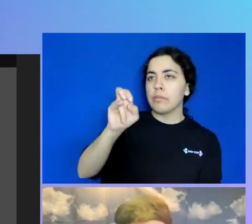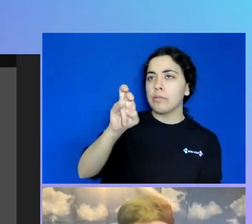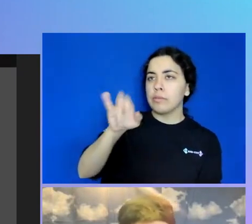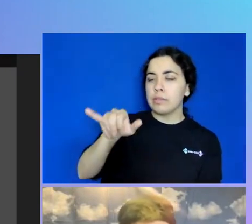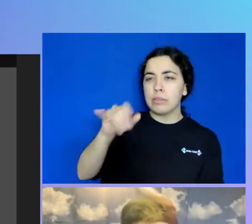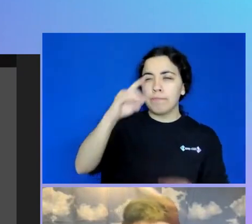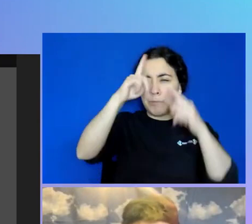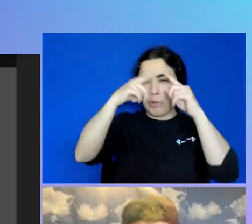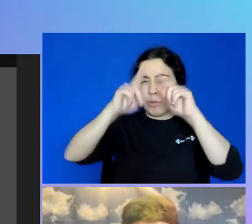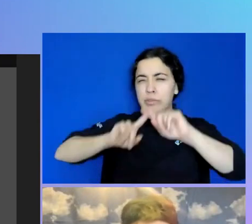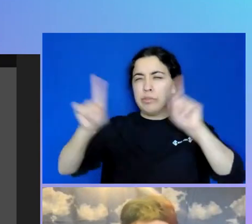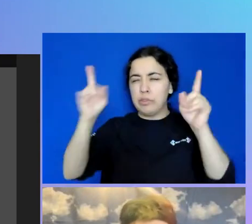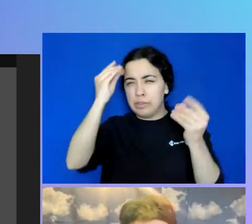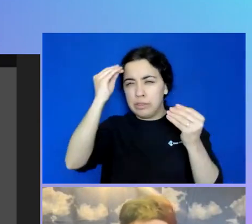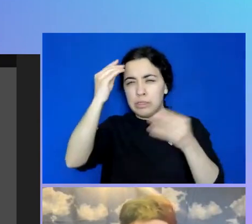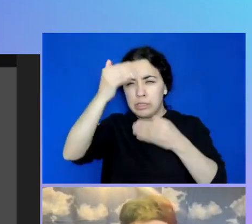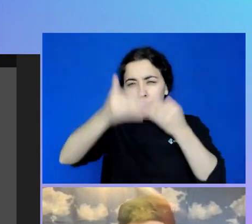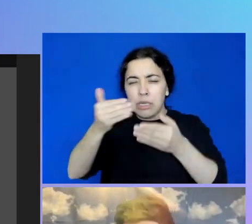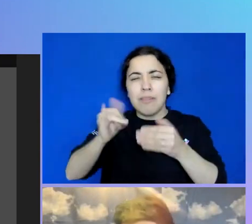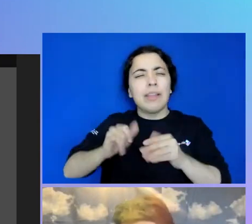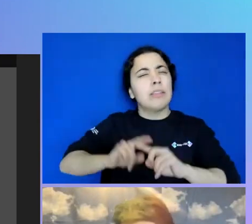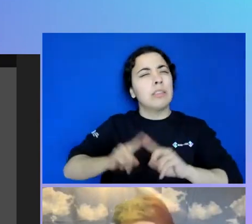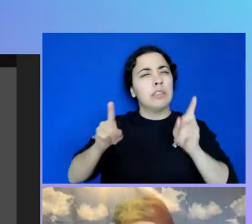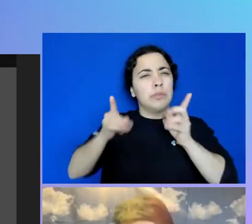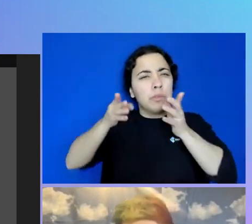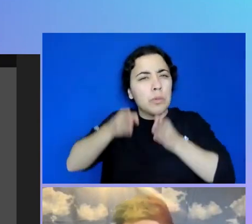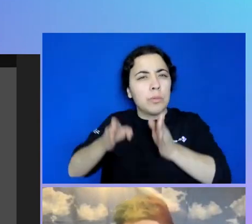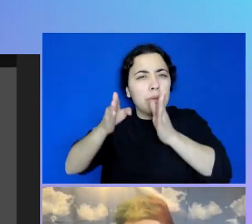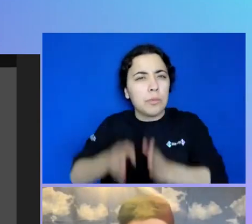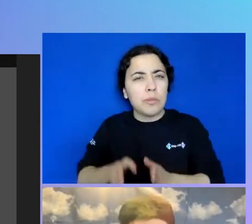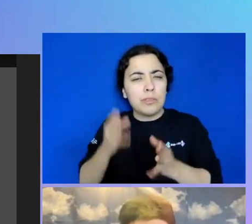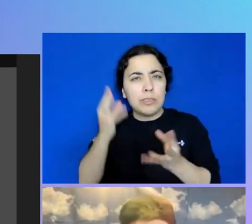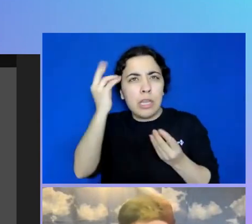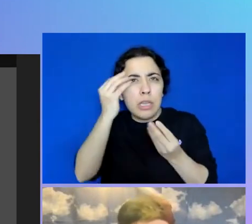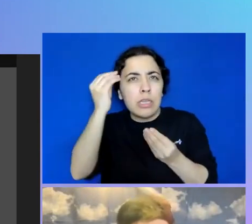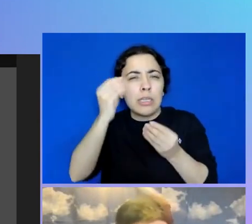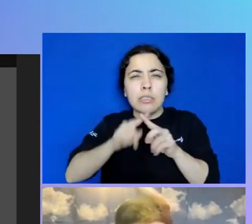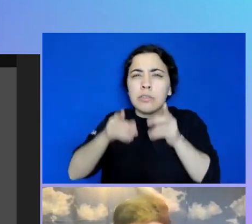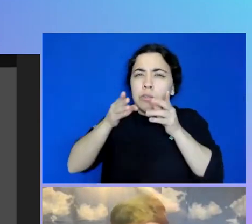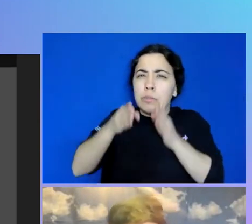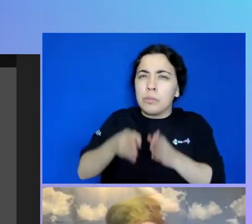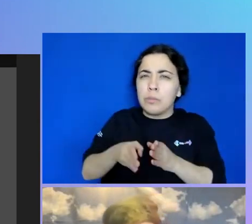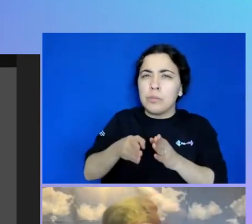thinking and being, uh, such as